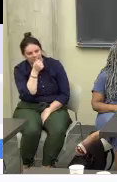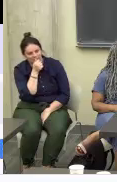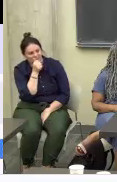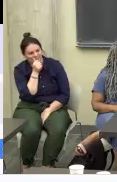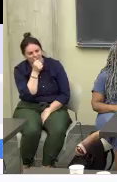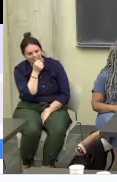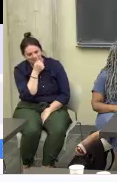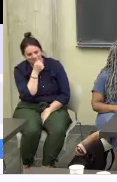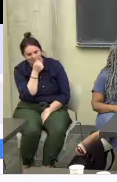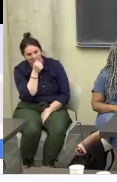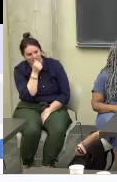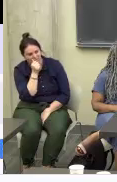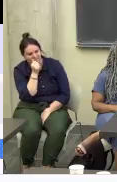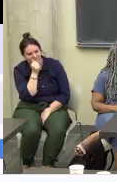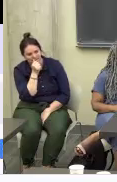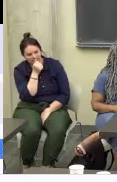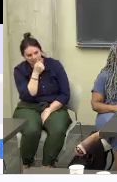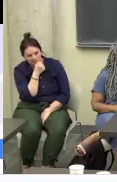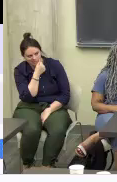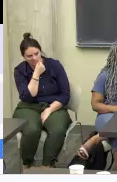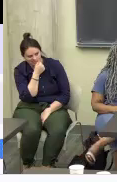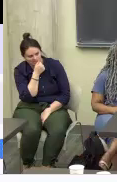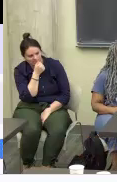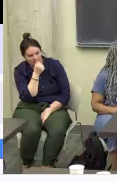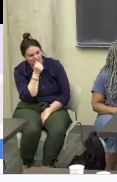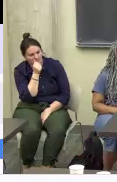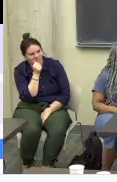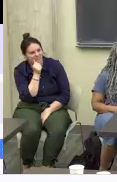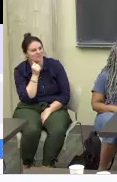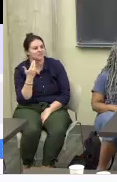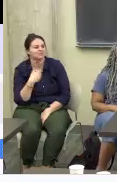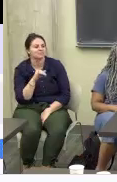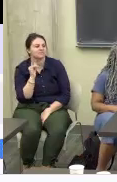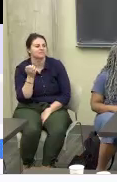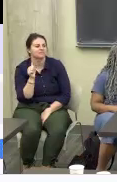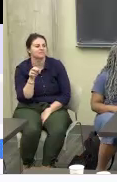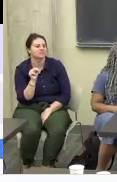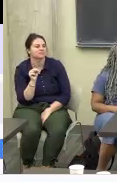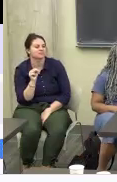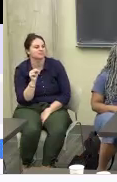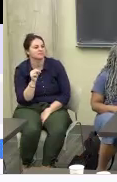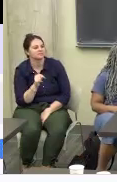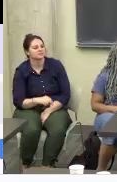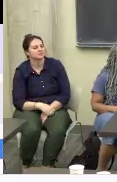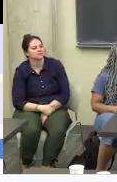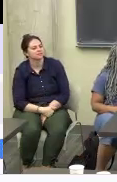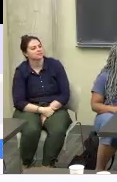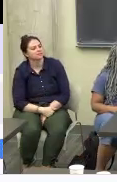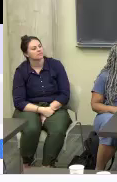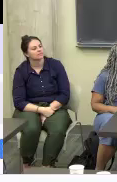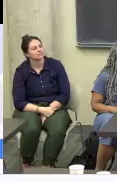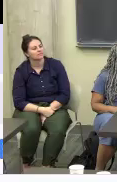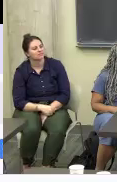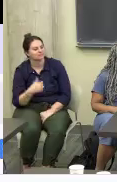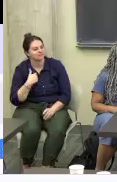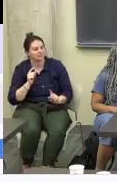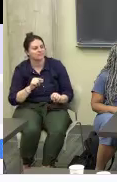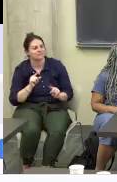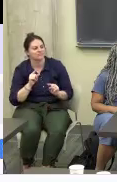Sure. You can just state your name. I'm Jean Spellman and I've been at all the sessions and